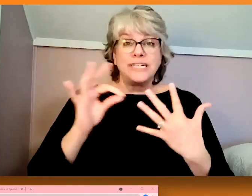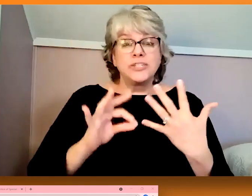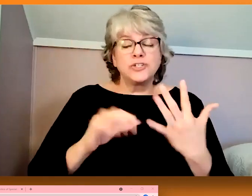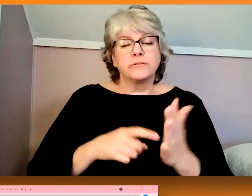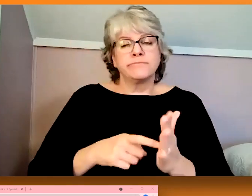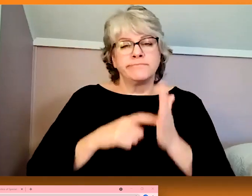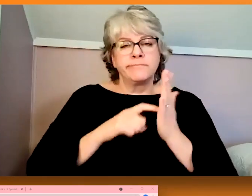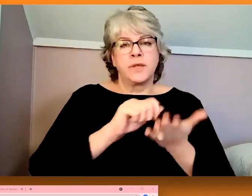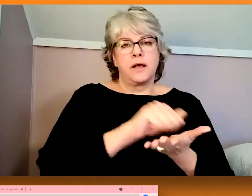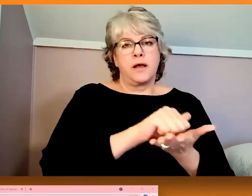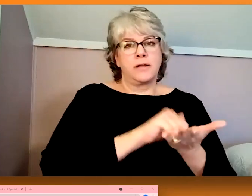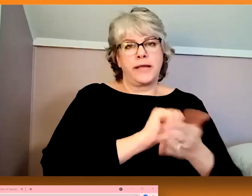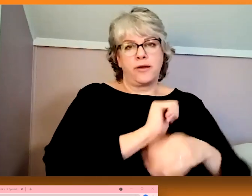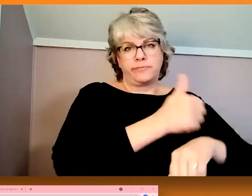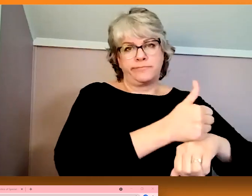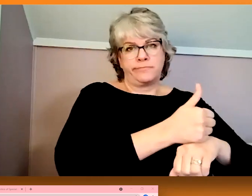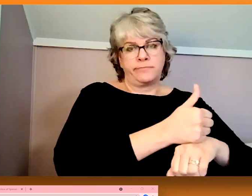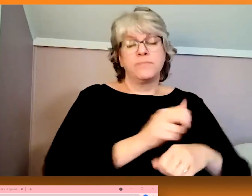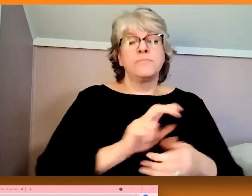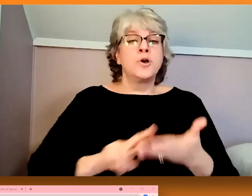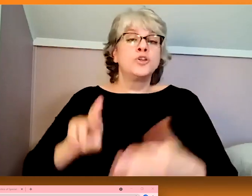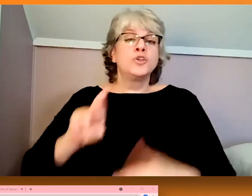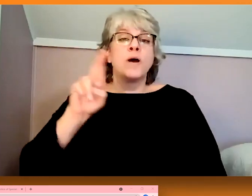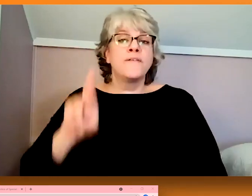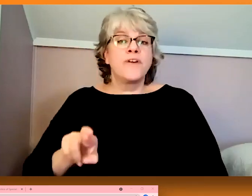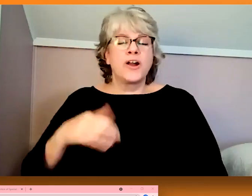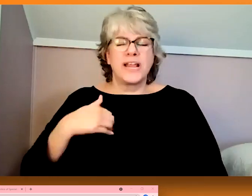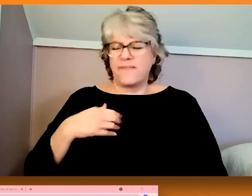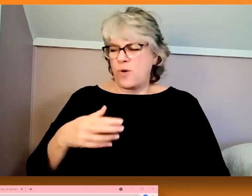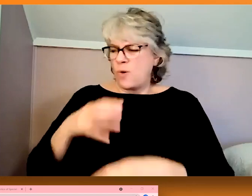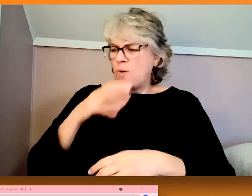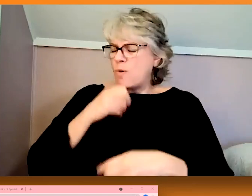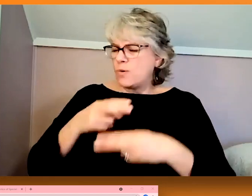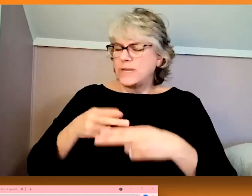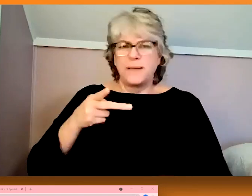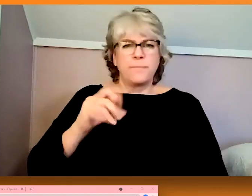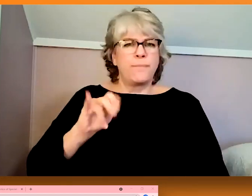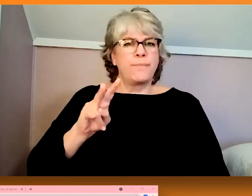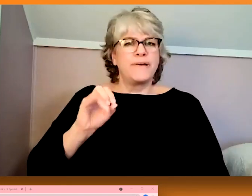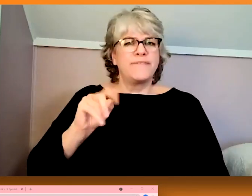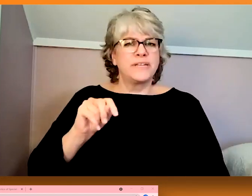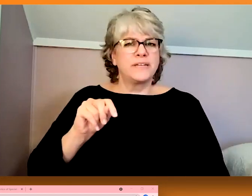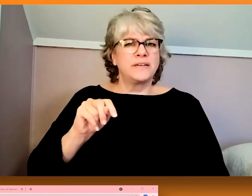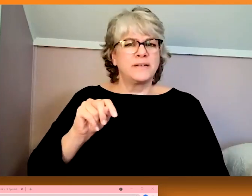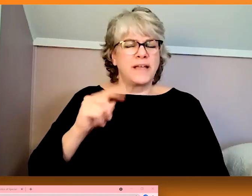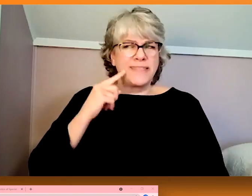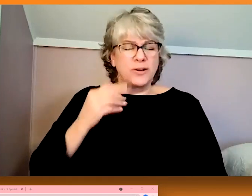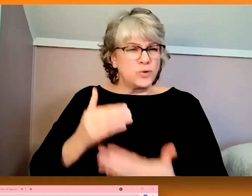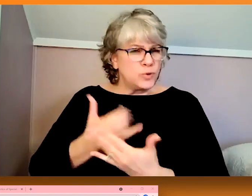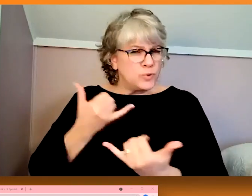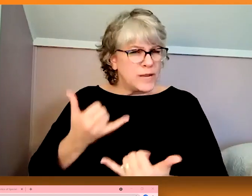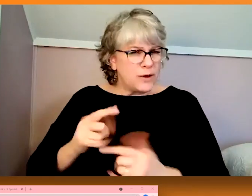but, yes, U of R has their own subscription to one. It used to be called Pivot, P-I-V-O-T, but I think they may have changed it,